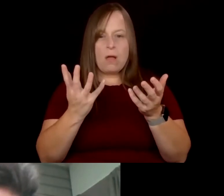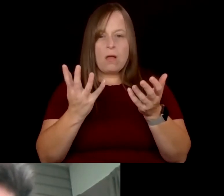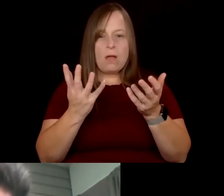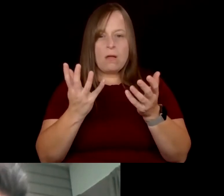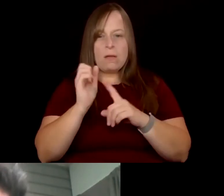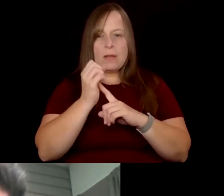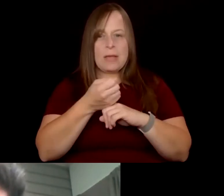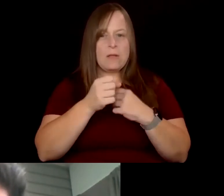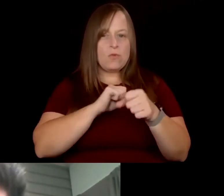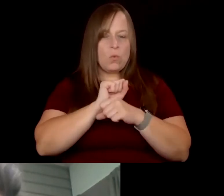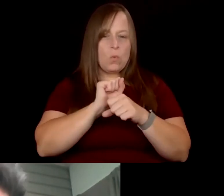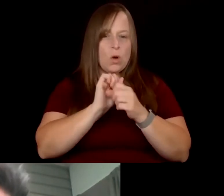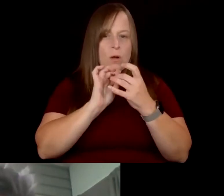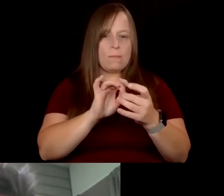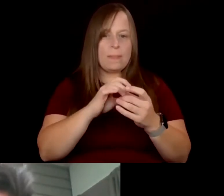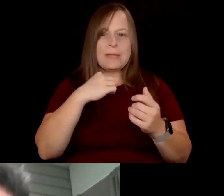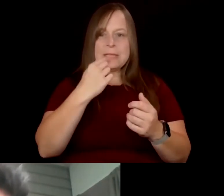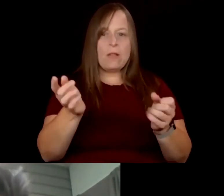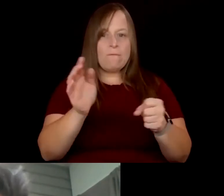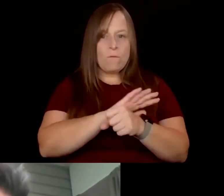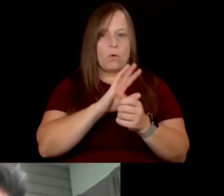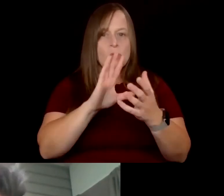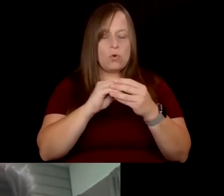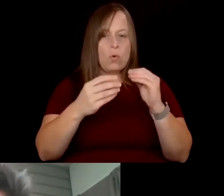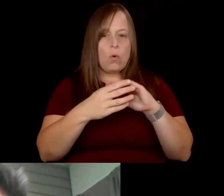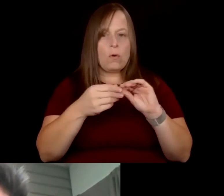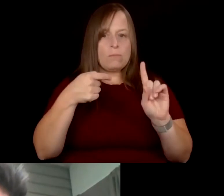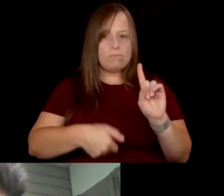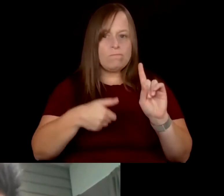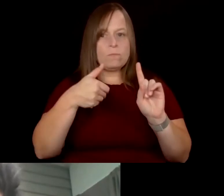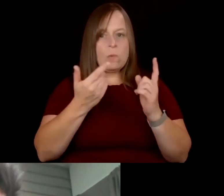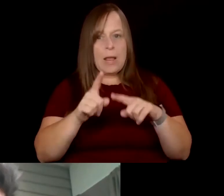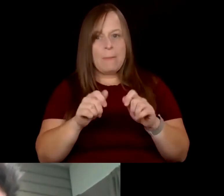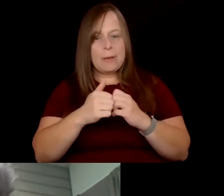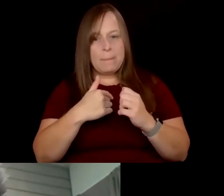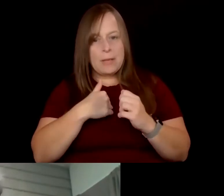A lot of the work is telling a full story and saying this is what happened to me and this is why I deserve